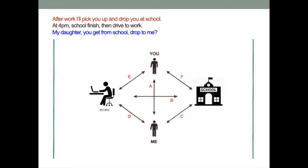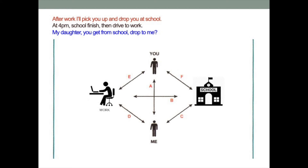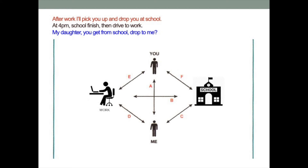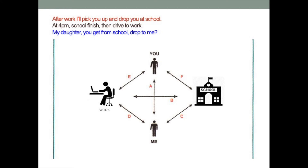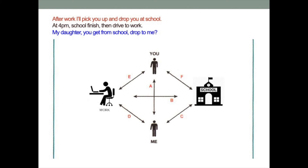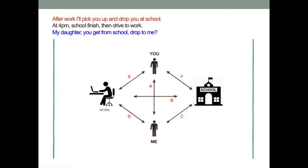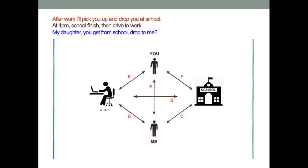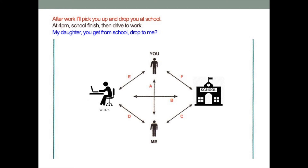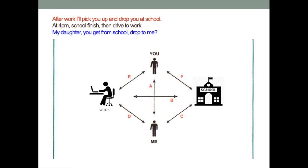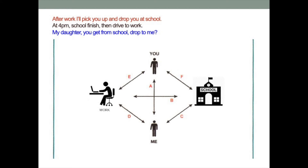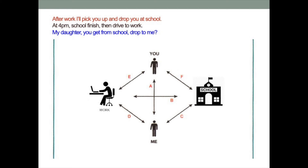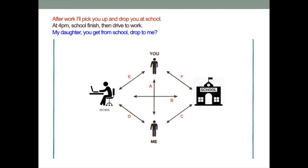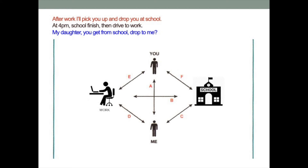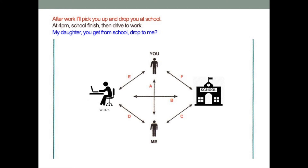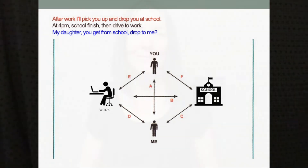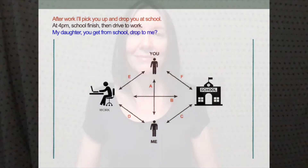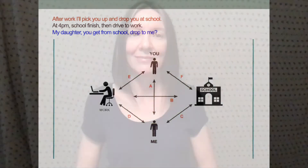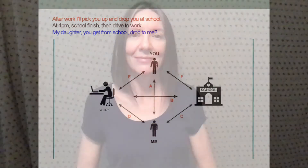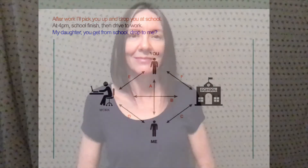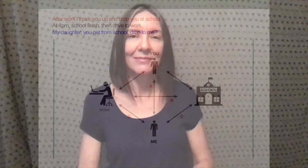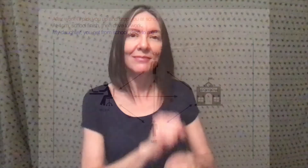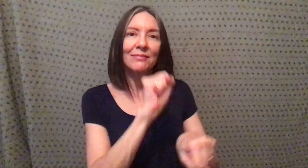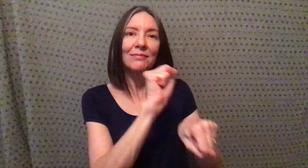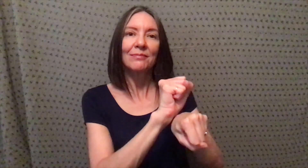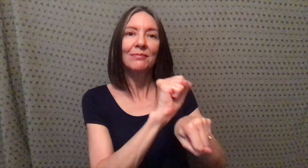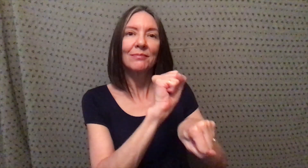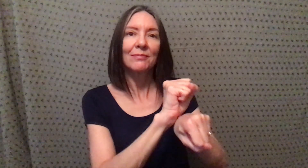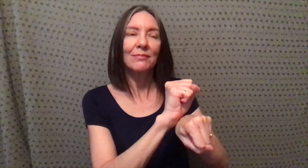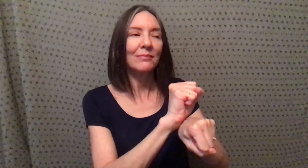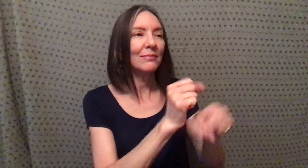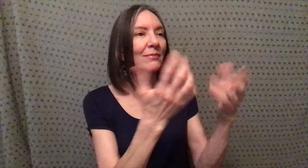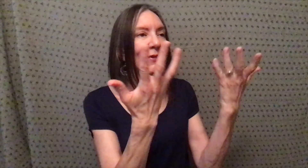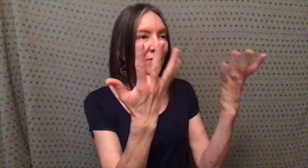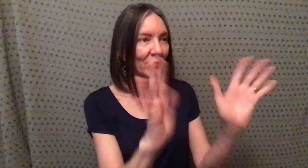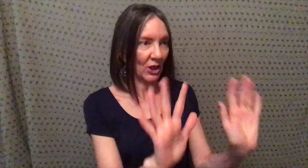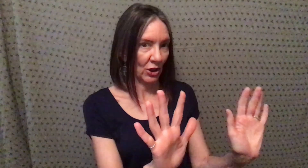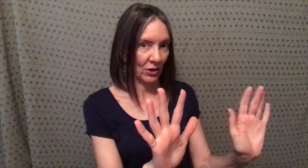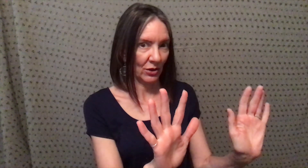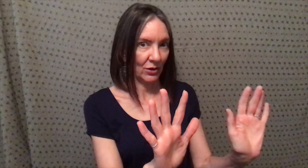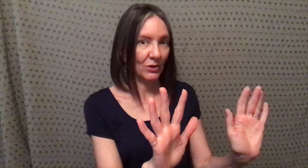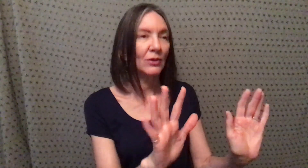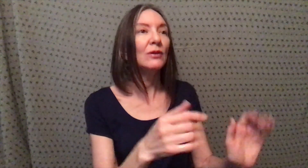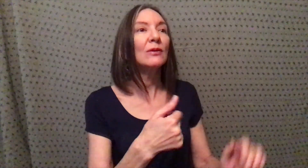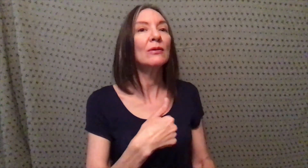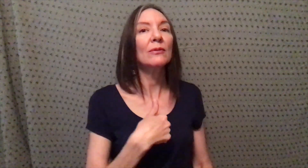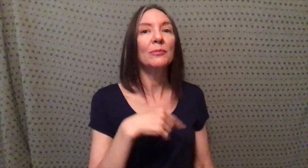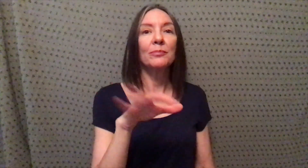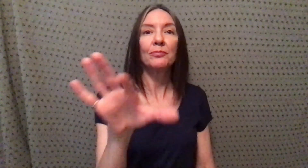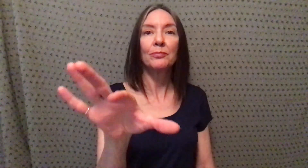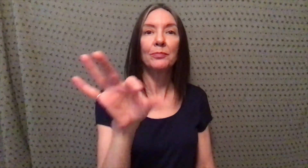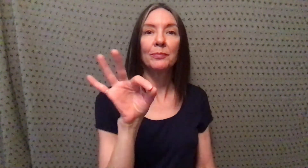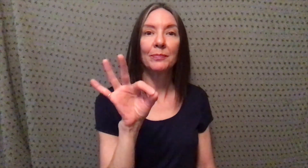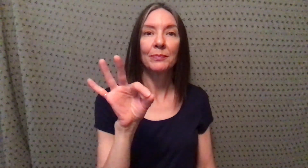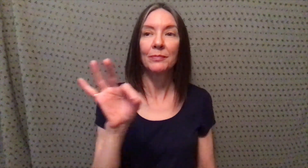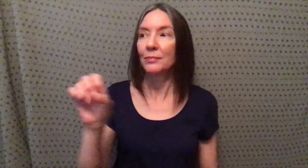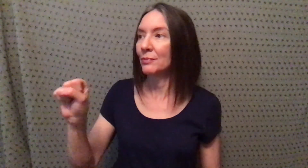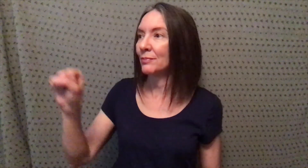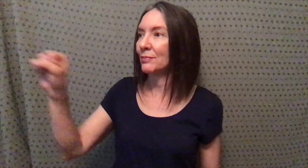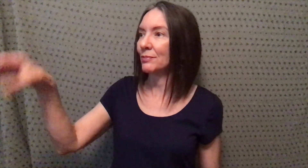in the next three examples. "When work is finished i'll pick you up